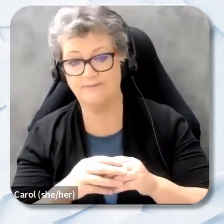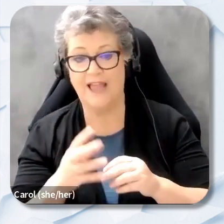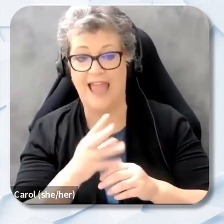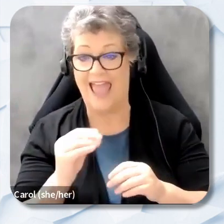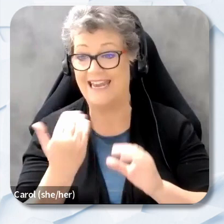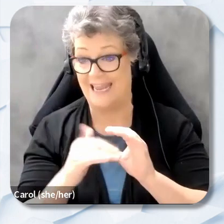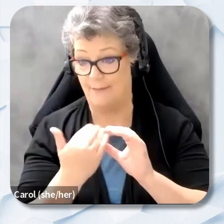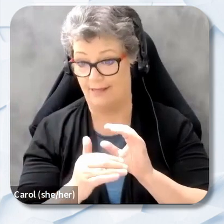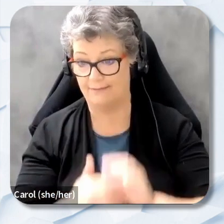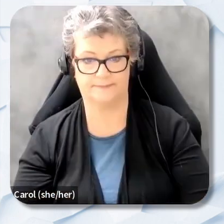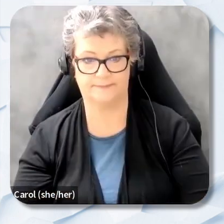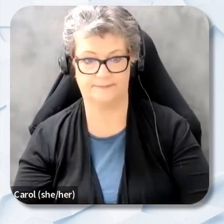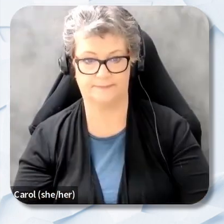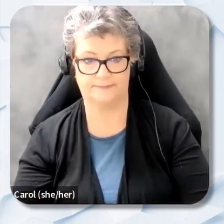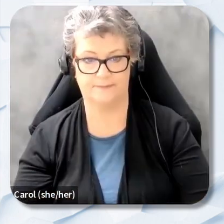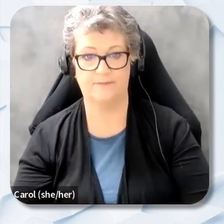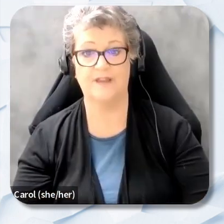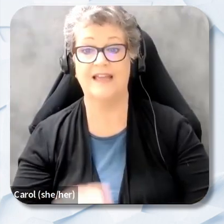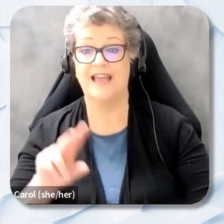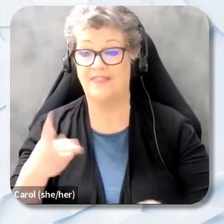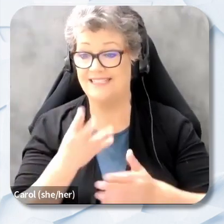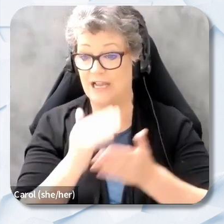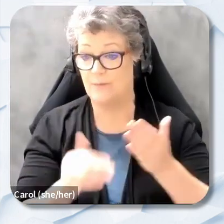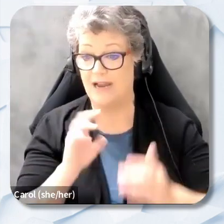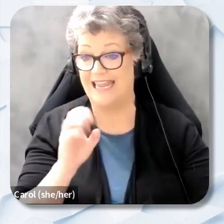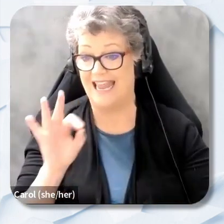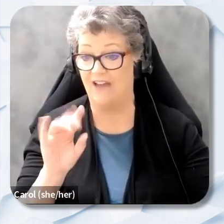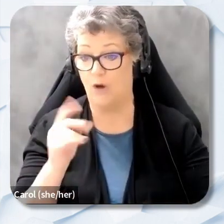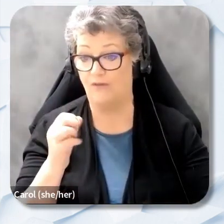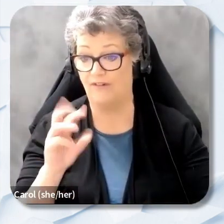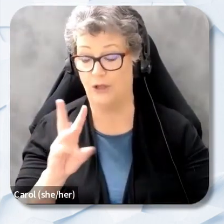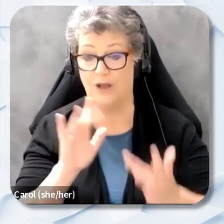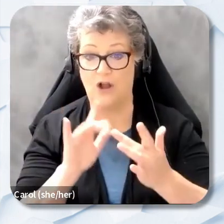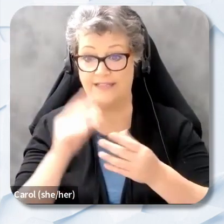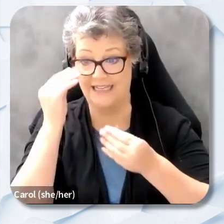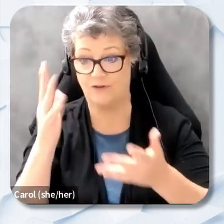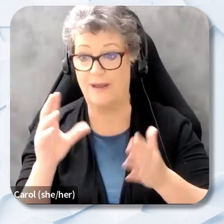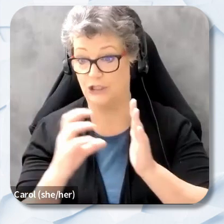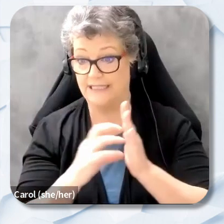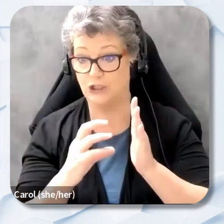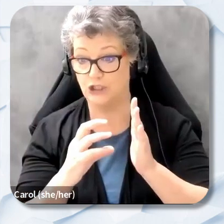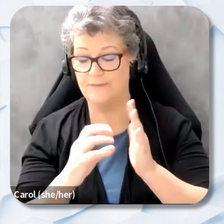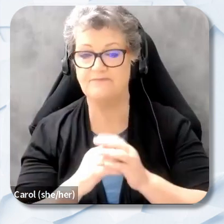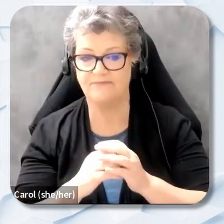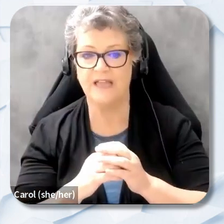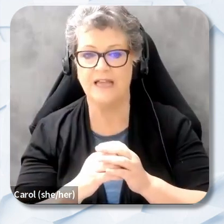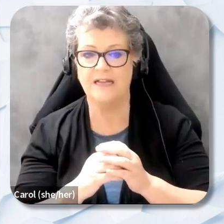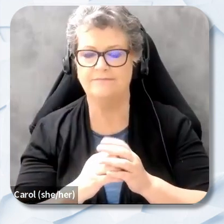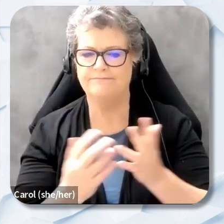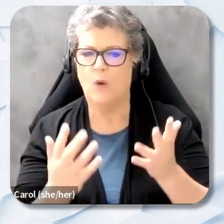The second part of the EEF Overview and Contact Information section asks for LEAs fiscal agent